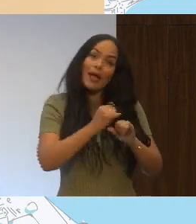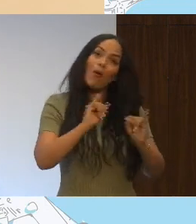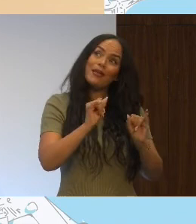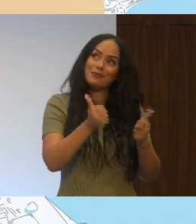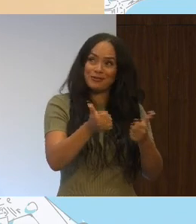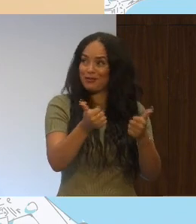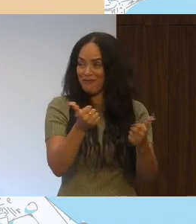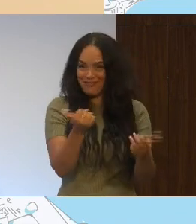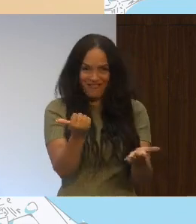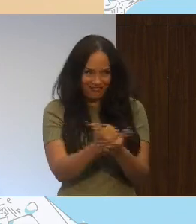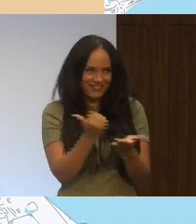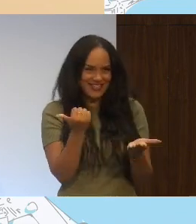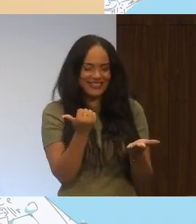I think that's fantastic. So